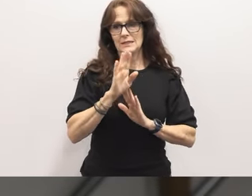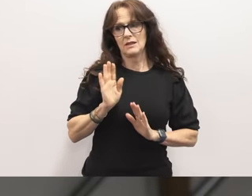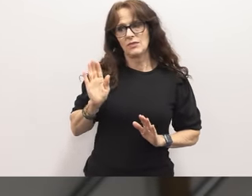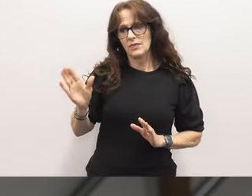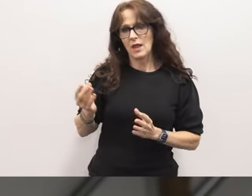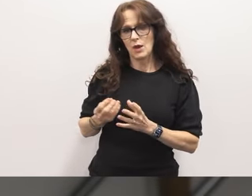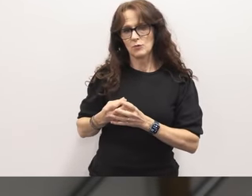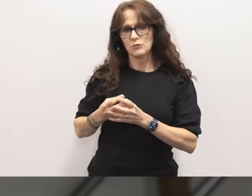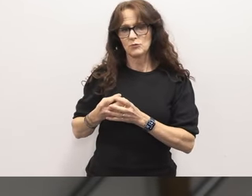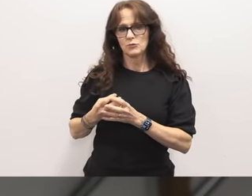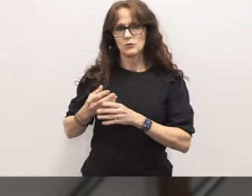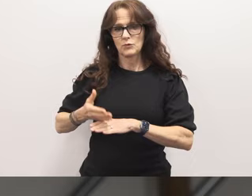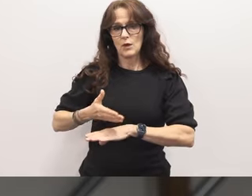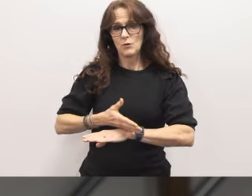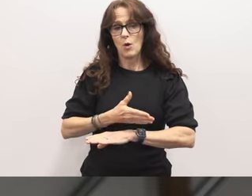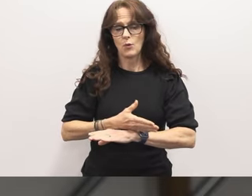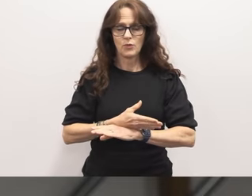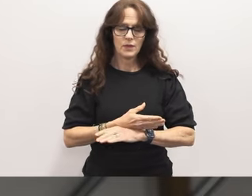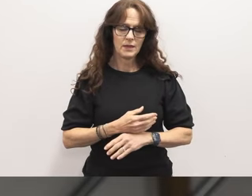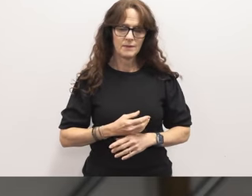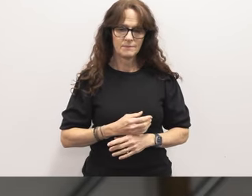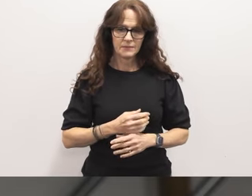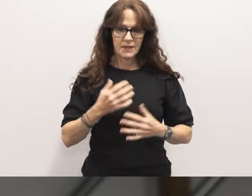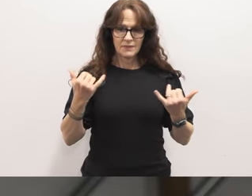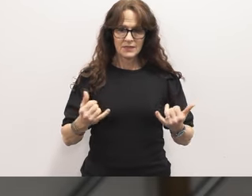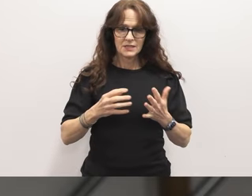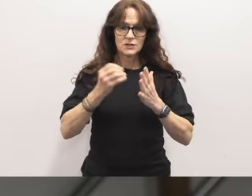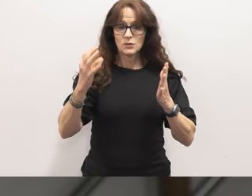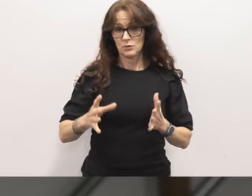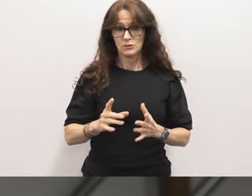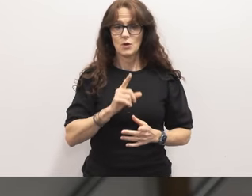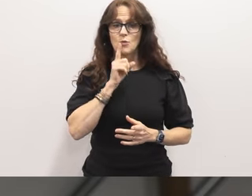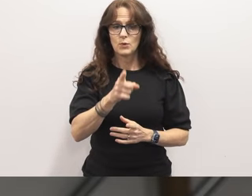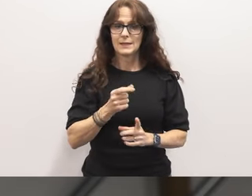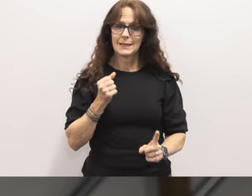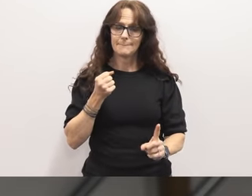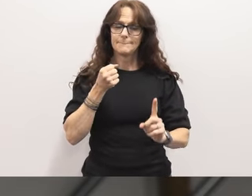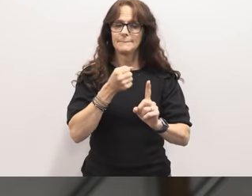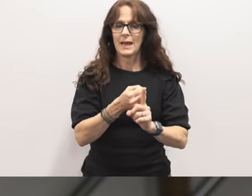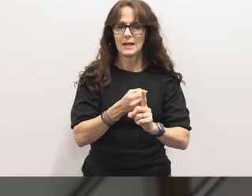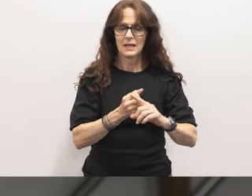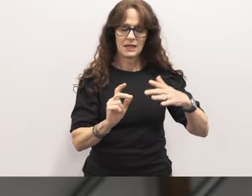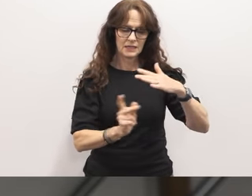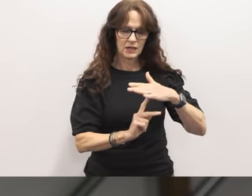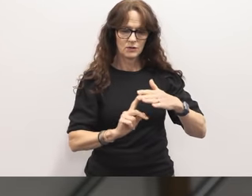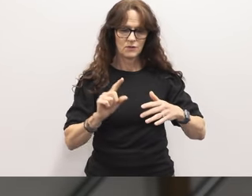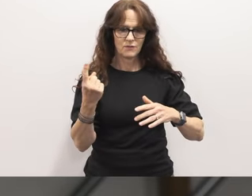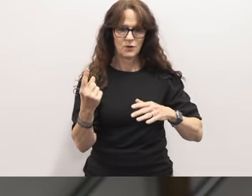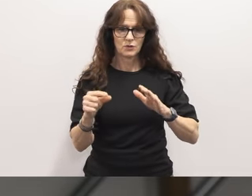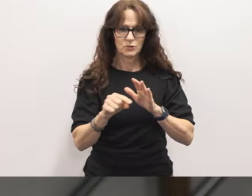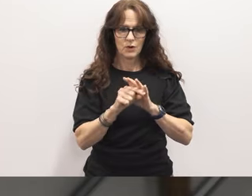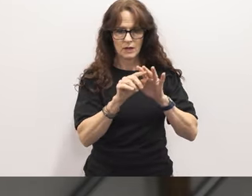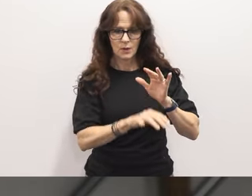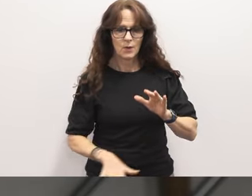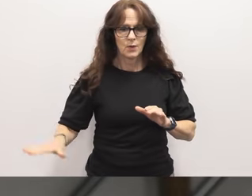But in particular third grade, these are students who were heavily impacted kindergarten and first grade, across the country we're seeing major impacts,